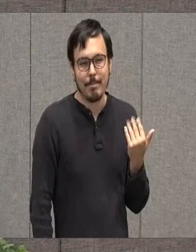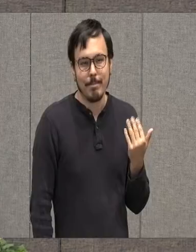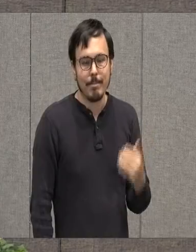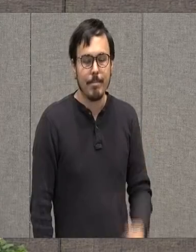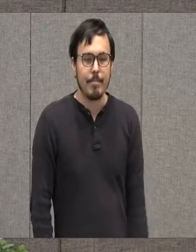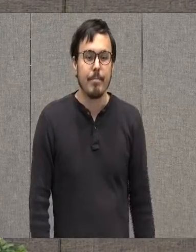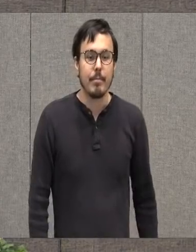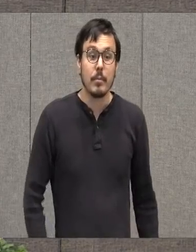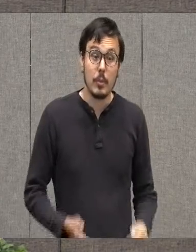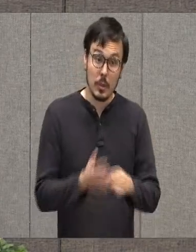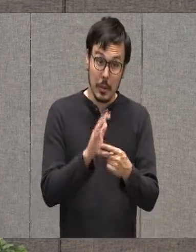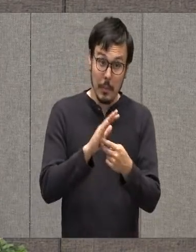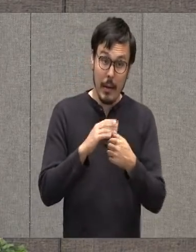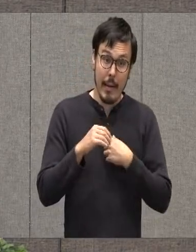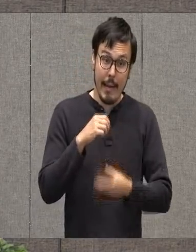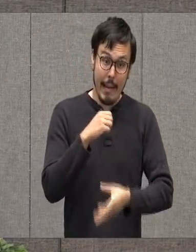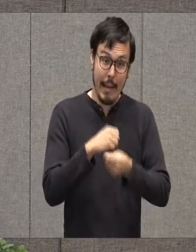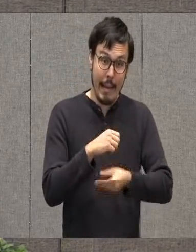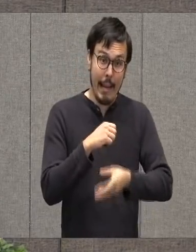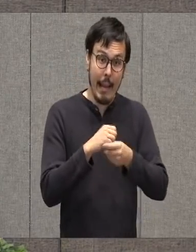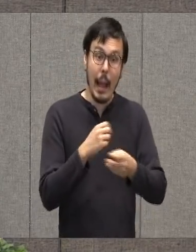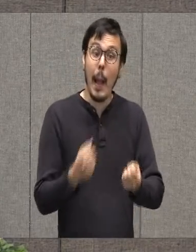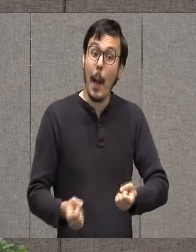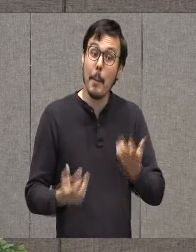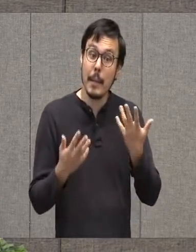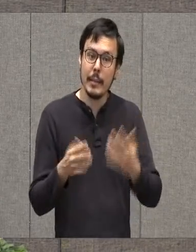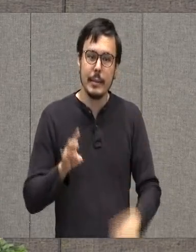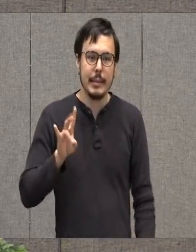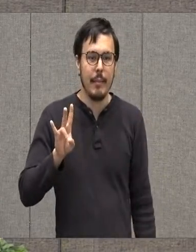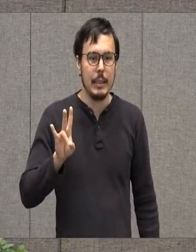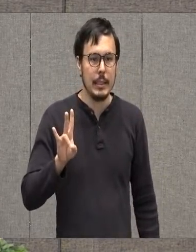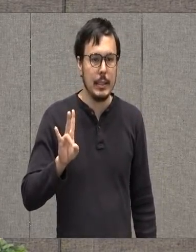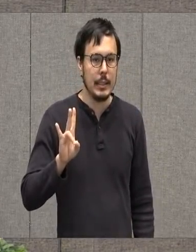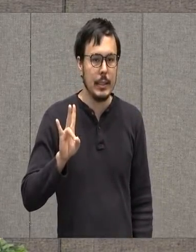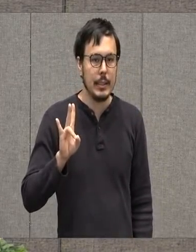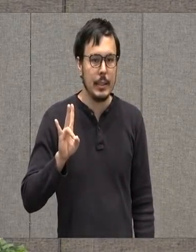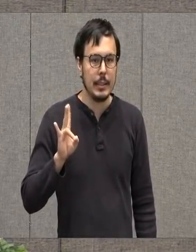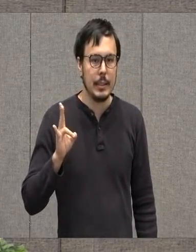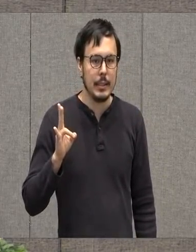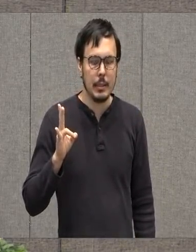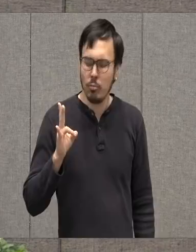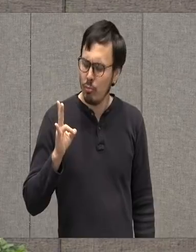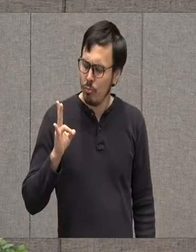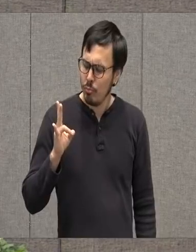So I added up seven more. Let's see, if I write it here,